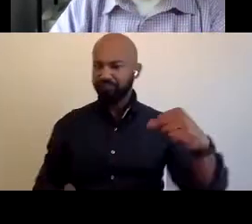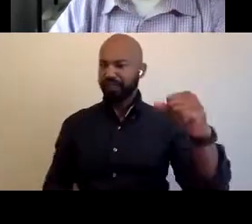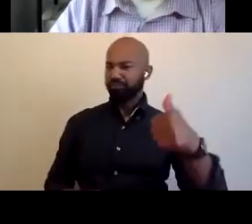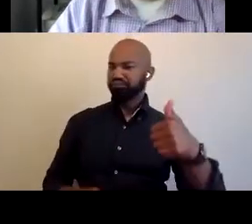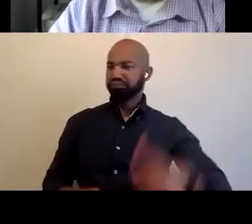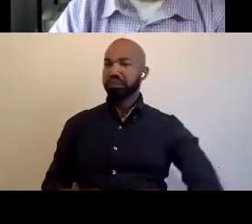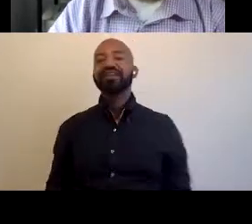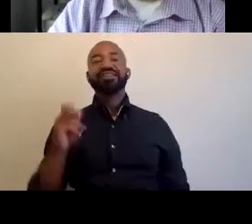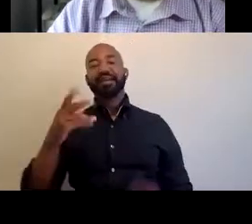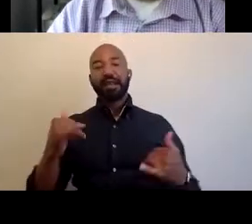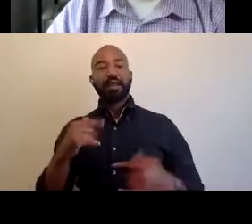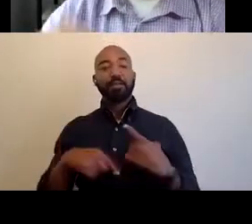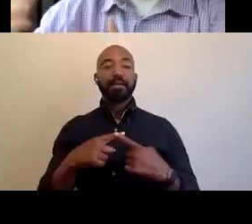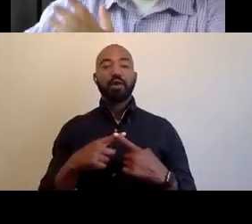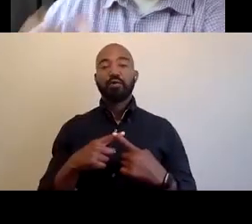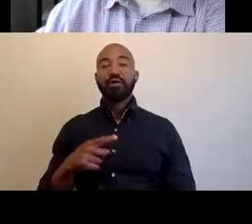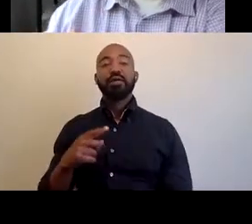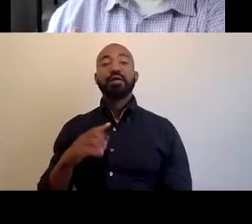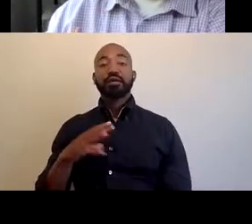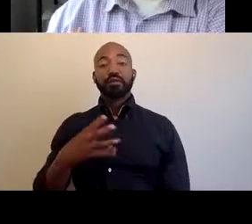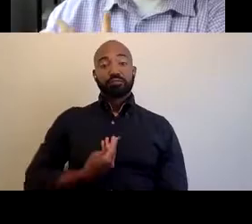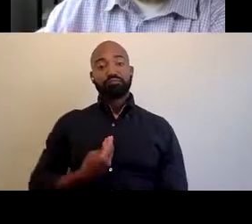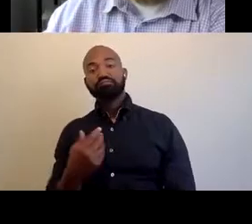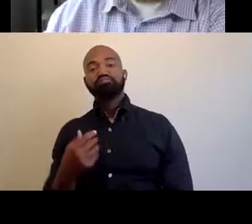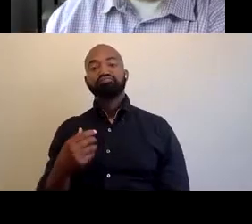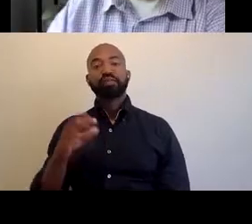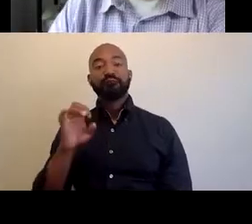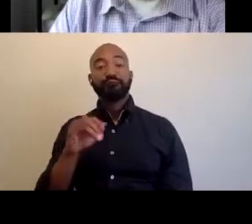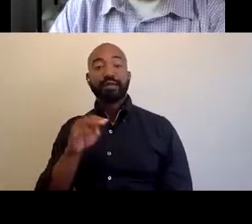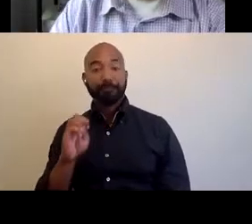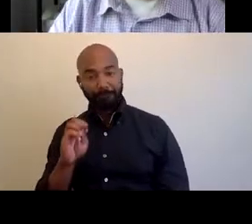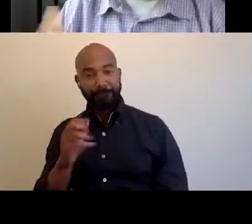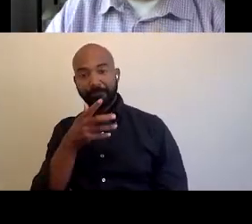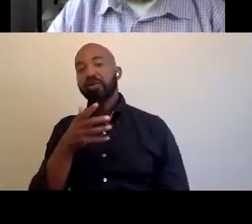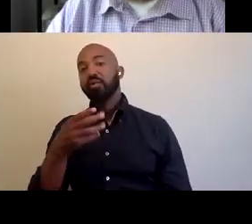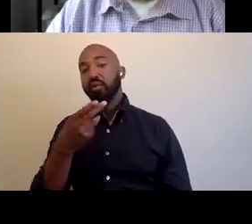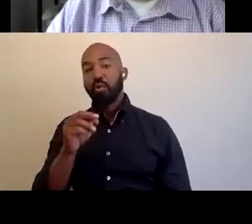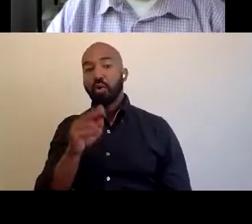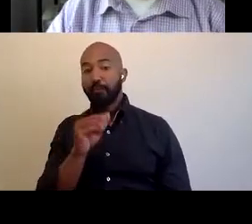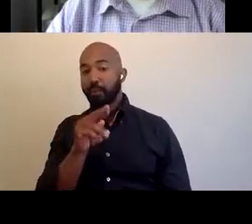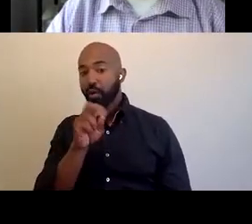The next one will be on masculinizing hormones, and then a month later will be nonbinary folks